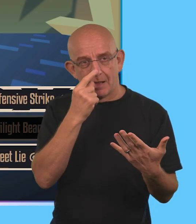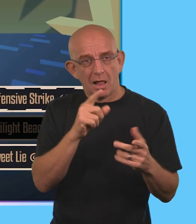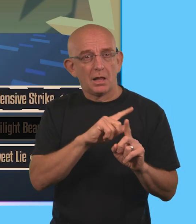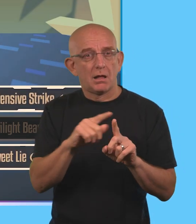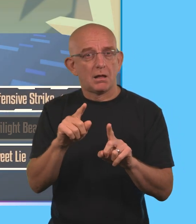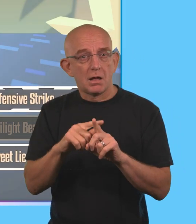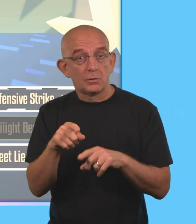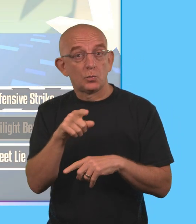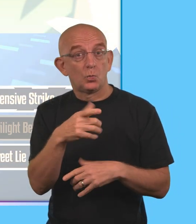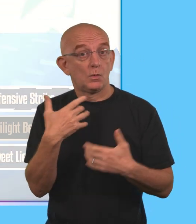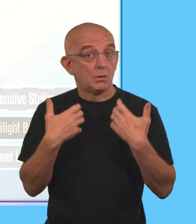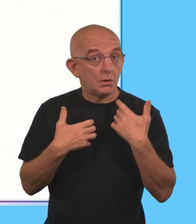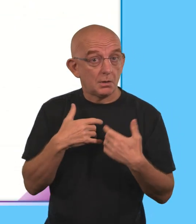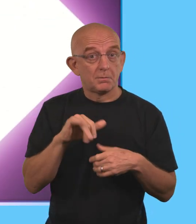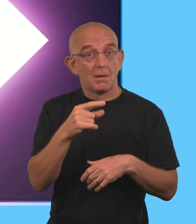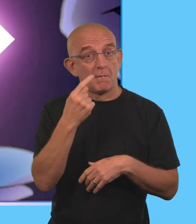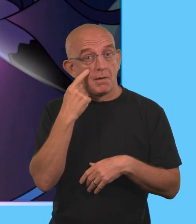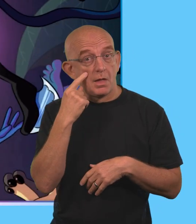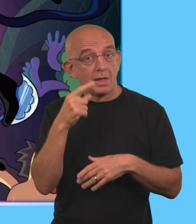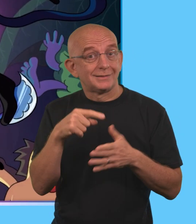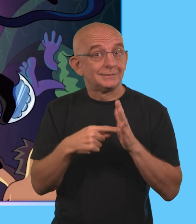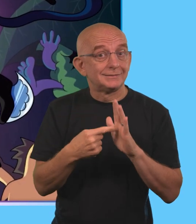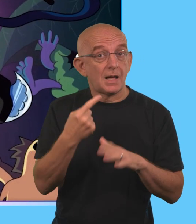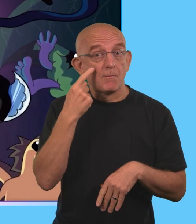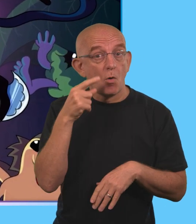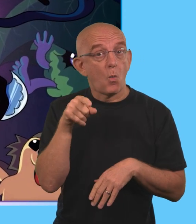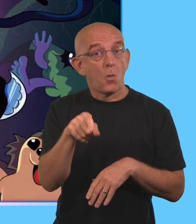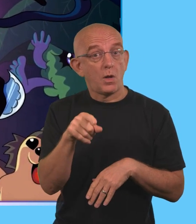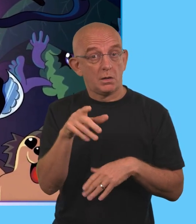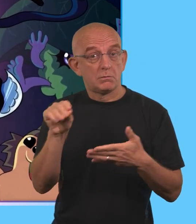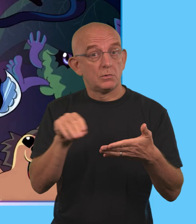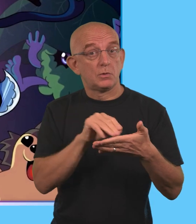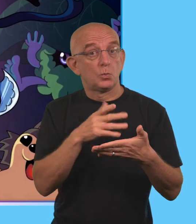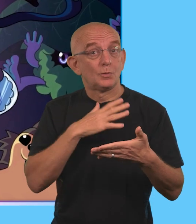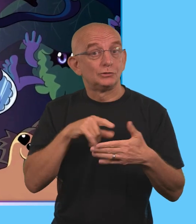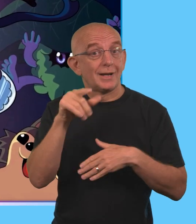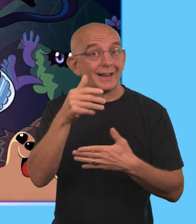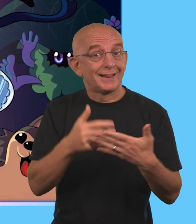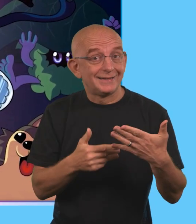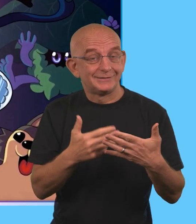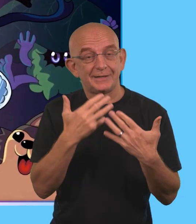If SoulBlaze has piqued your interest, give the demo a try and wishlist the game. Thank you so much.